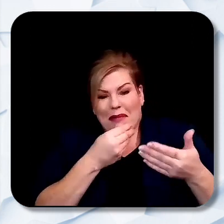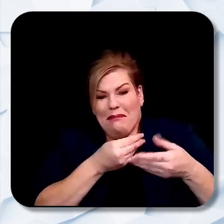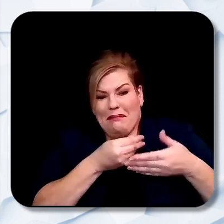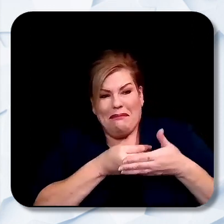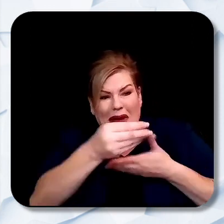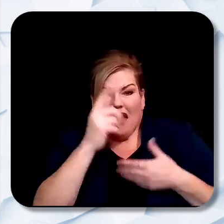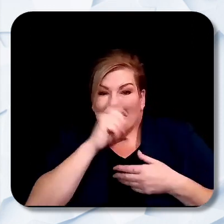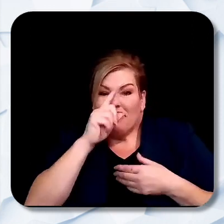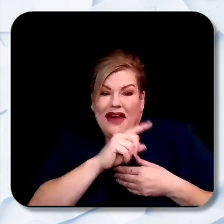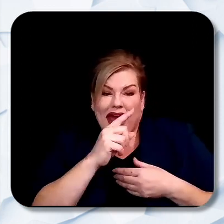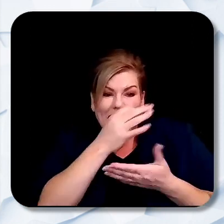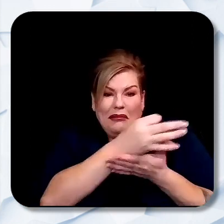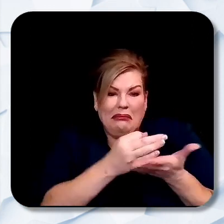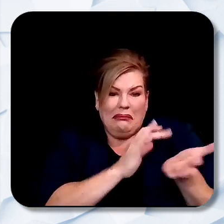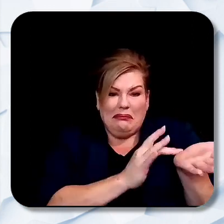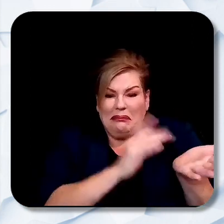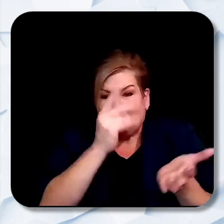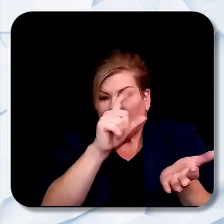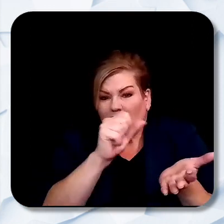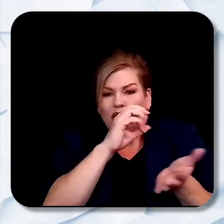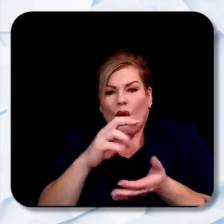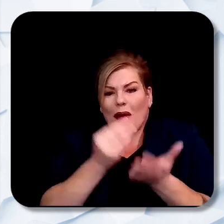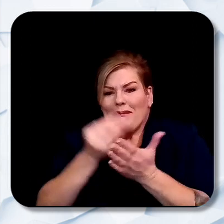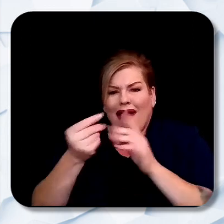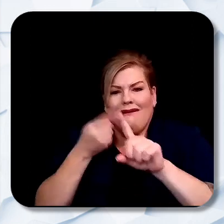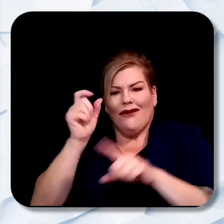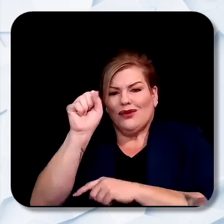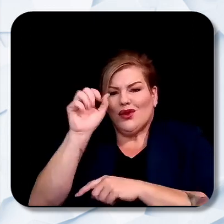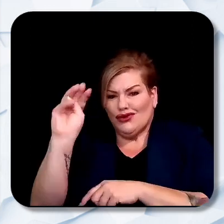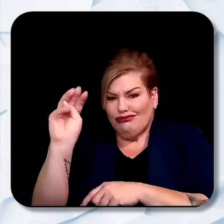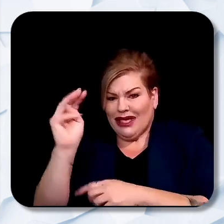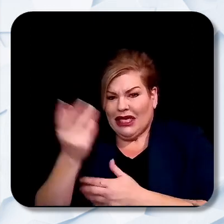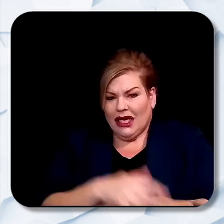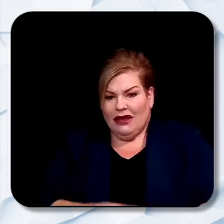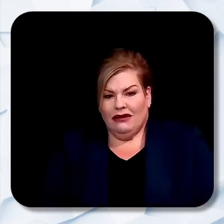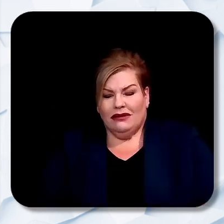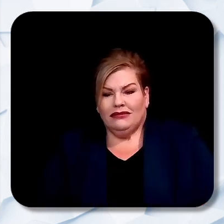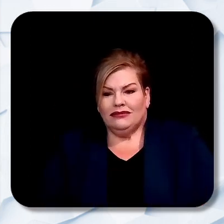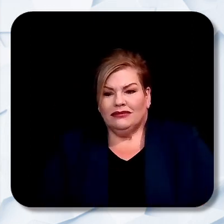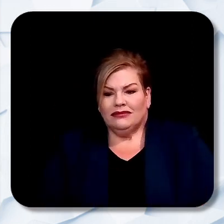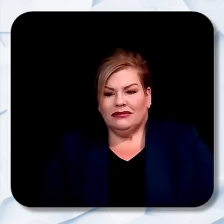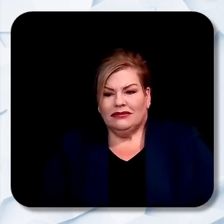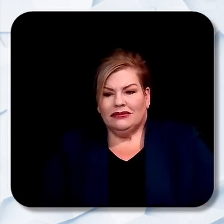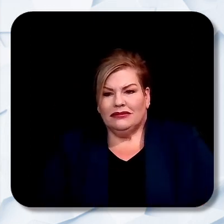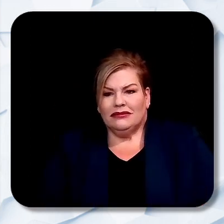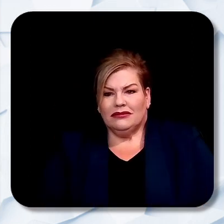in person or on social media. The numbers I just presented uh